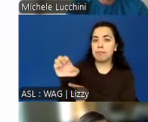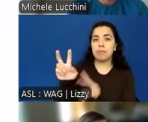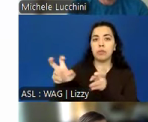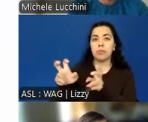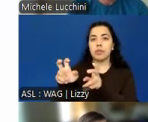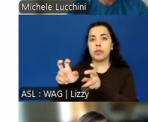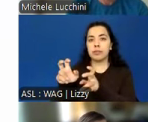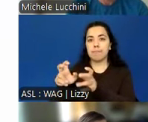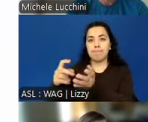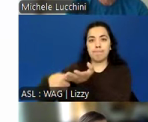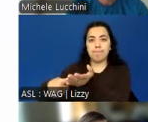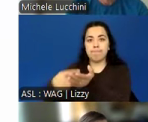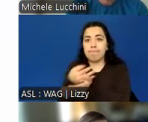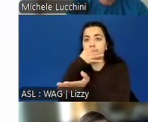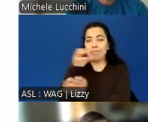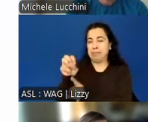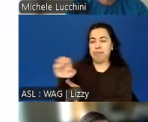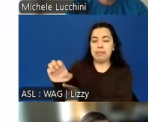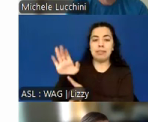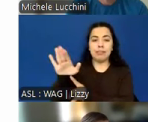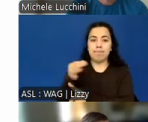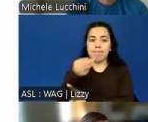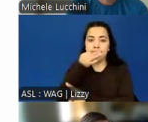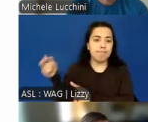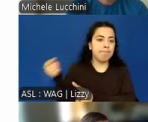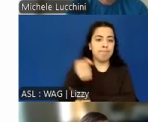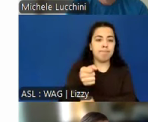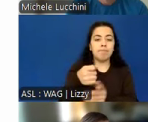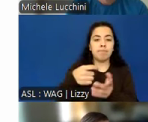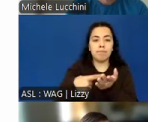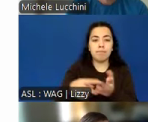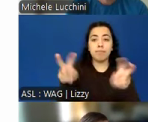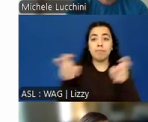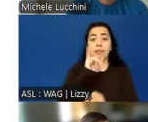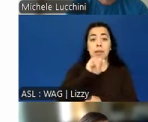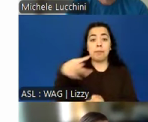IAAP and teach access present: What Everyone Should Know About Digital